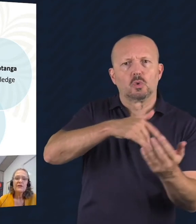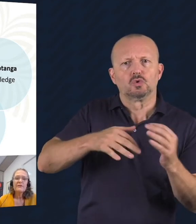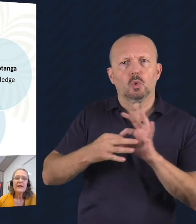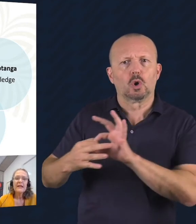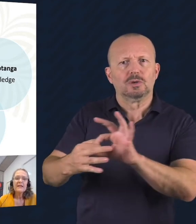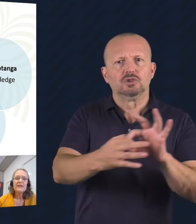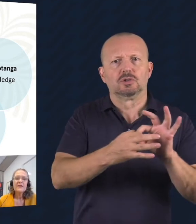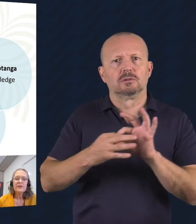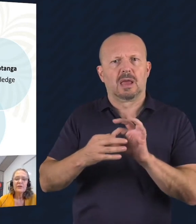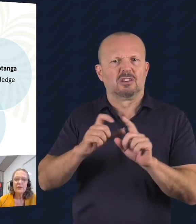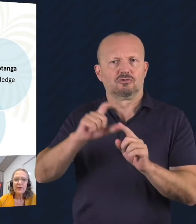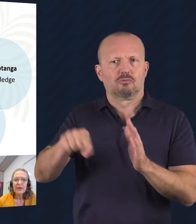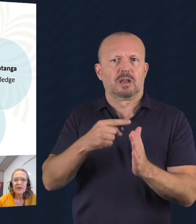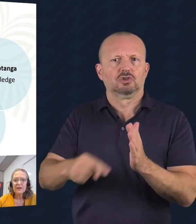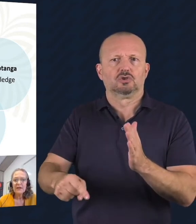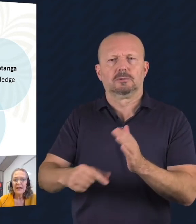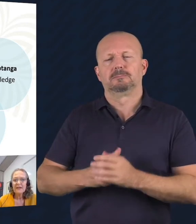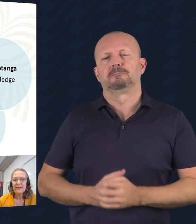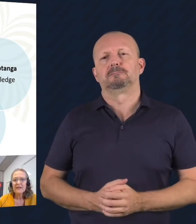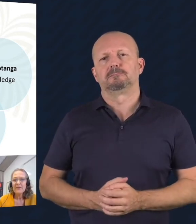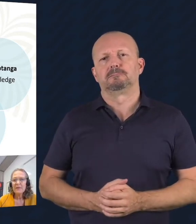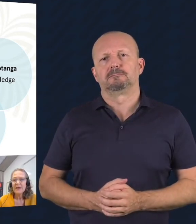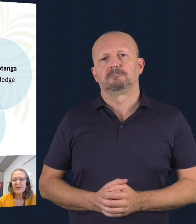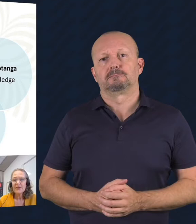related to social cohesion and discrimination.